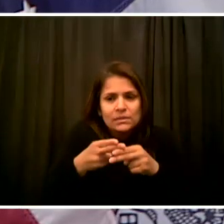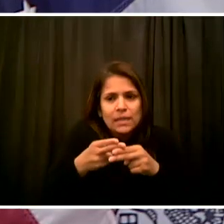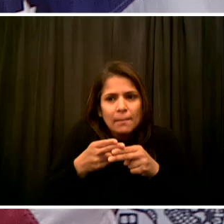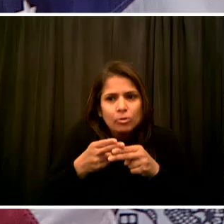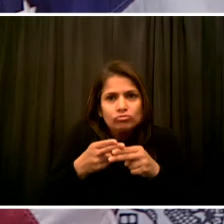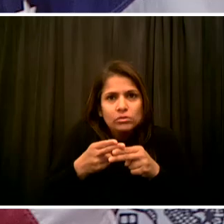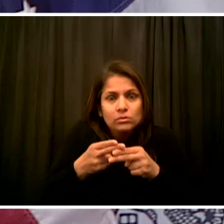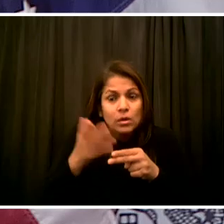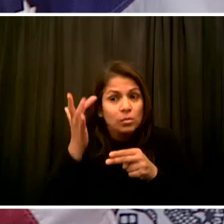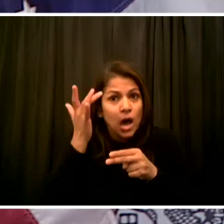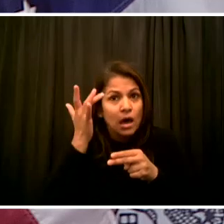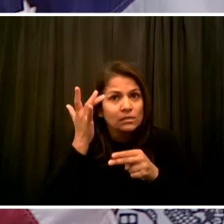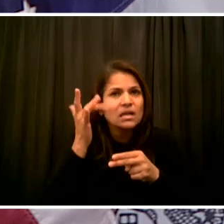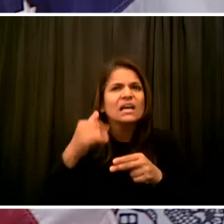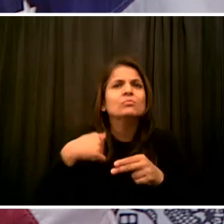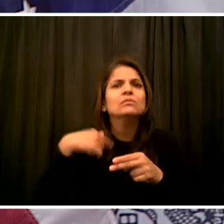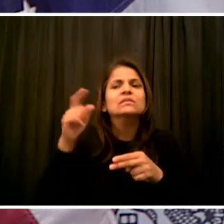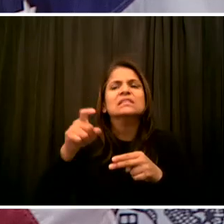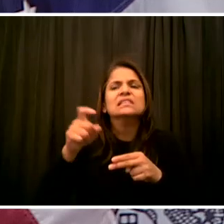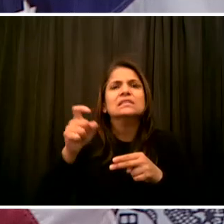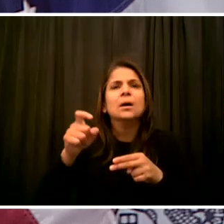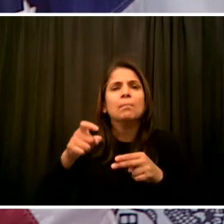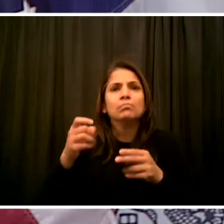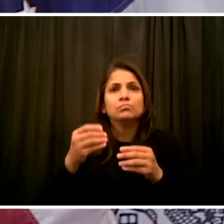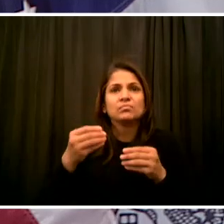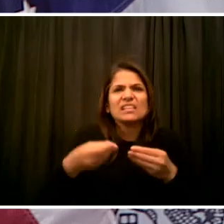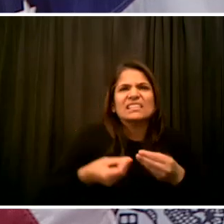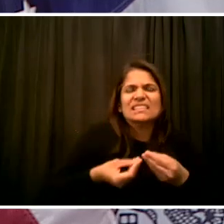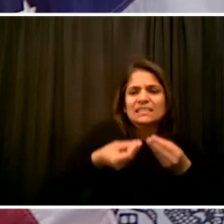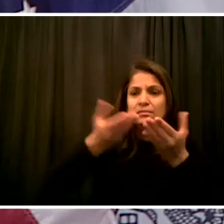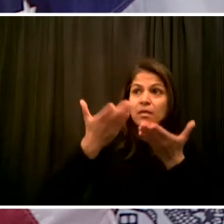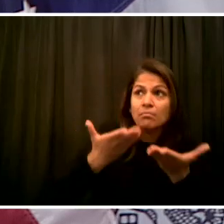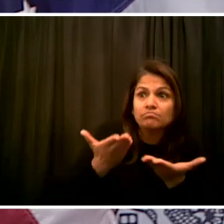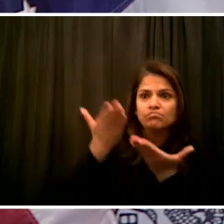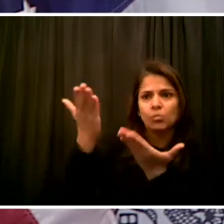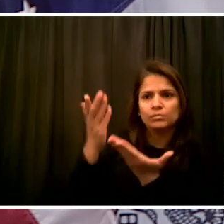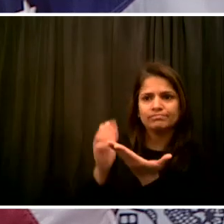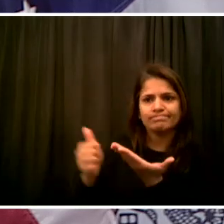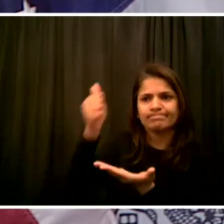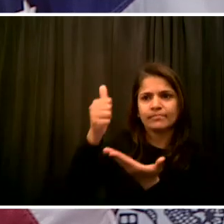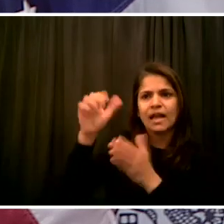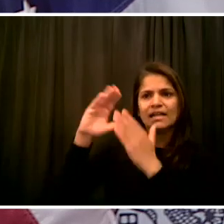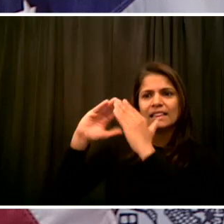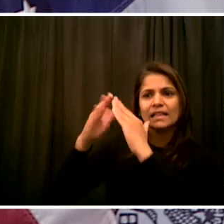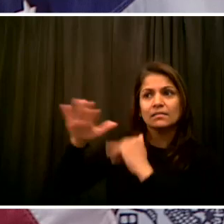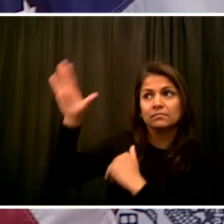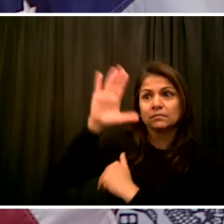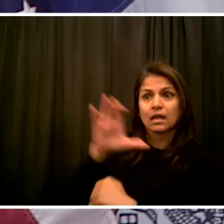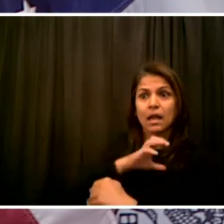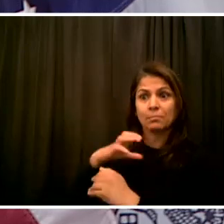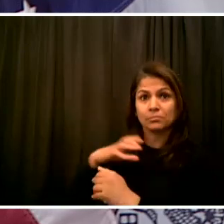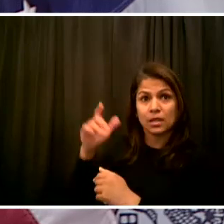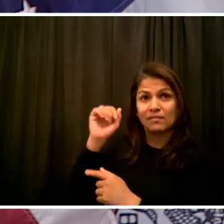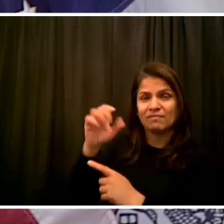NOTICE PERIOD BEFORE WE CAN MAKE ANY BIKE INFRASTRUCTURE PERMANENT. THANK YOU. NEXT, WE HAVE